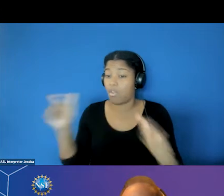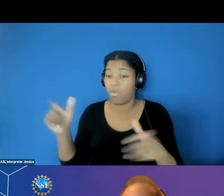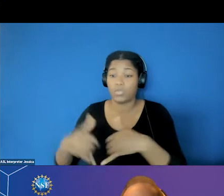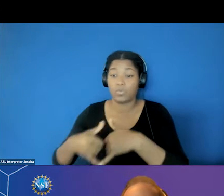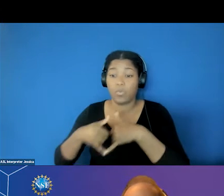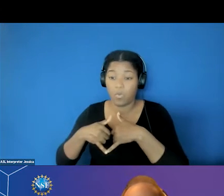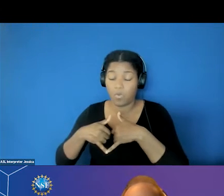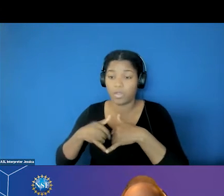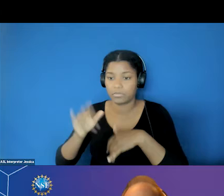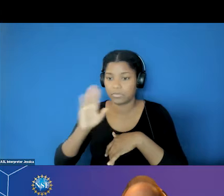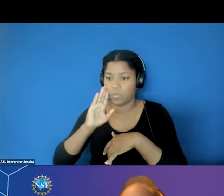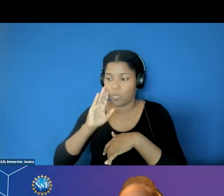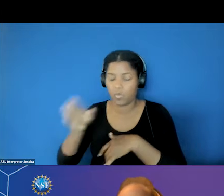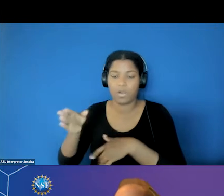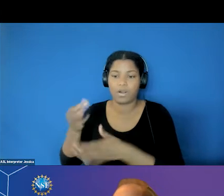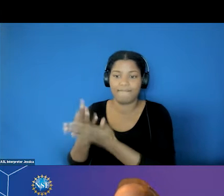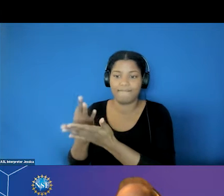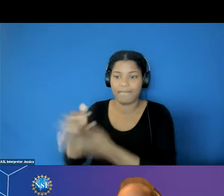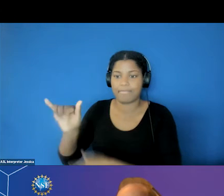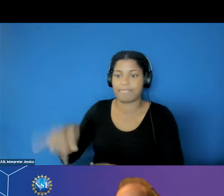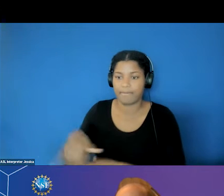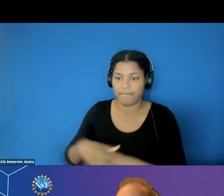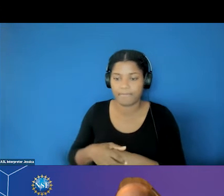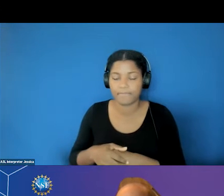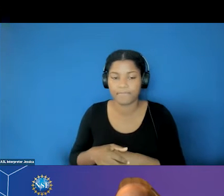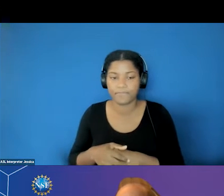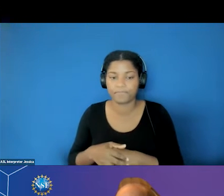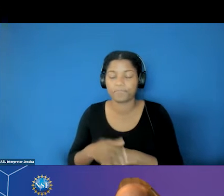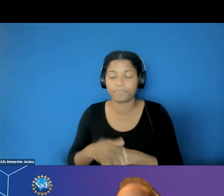will get funded. And in particular, if a directorate doesn't receive,